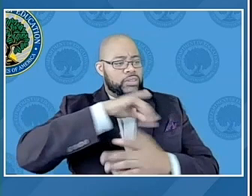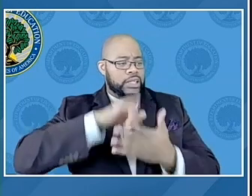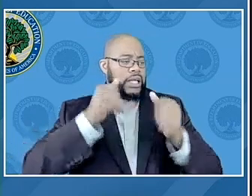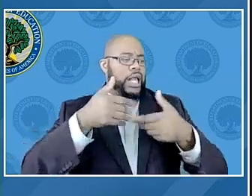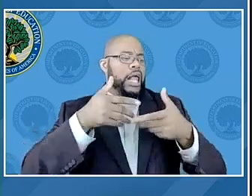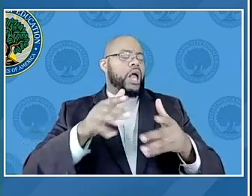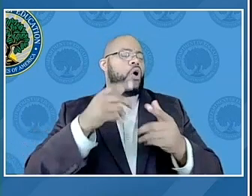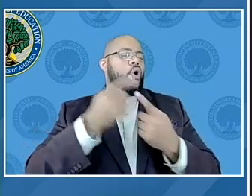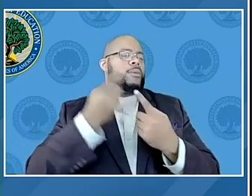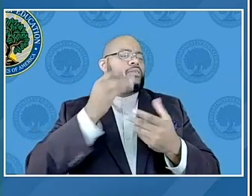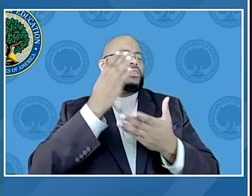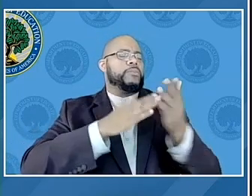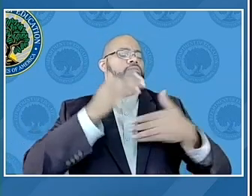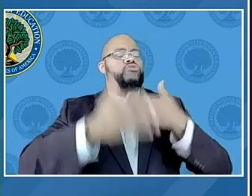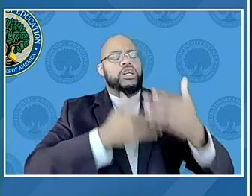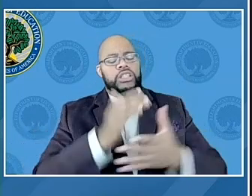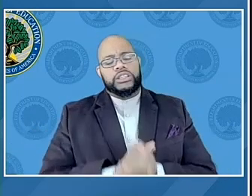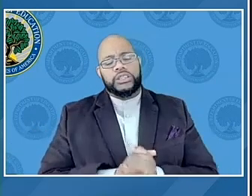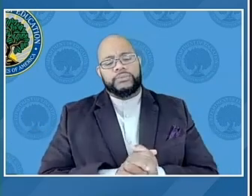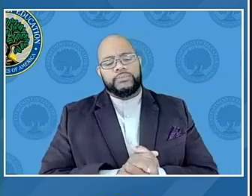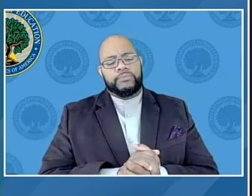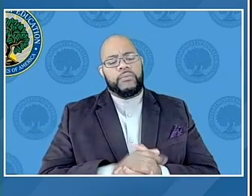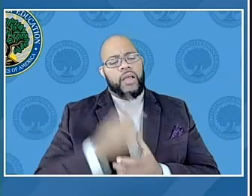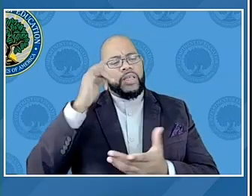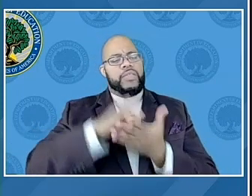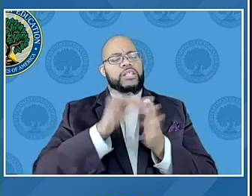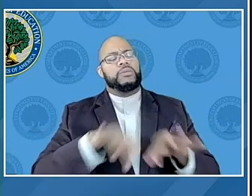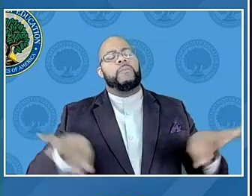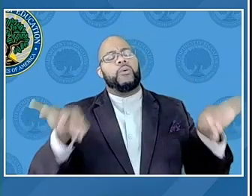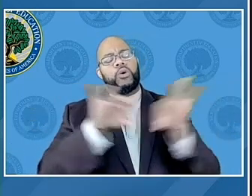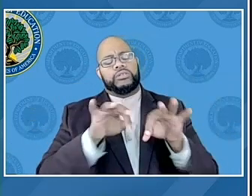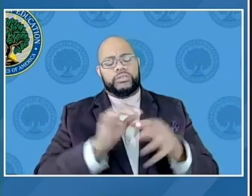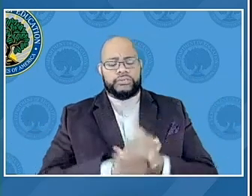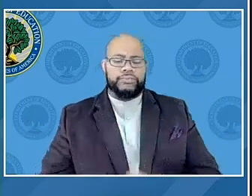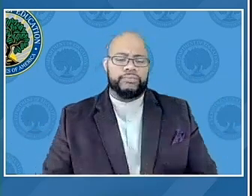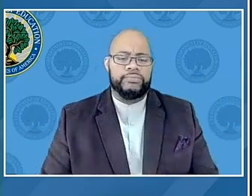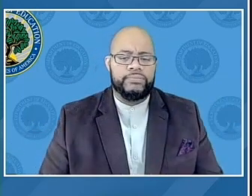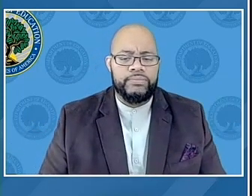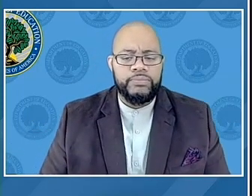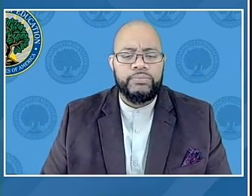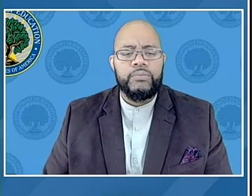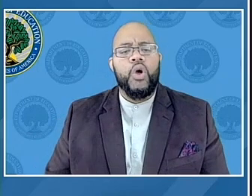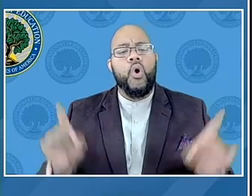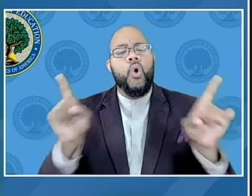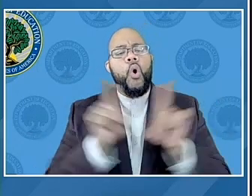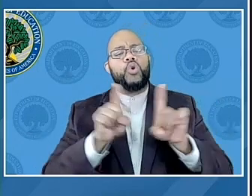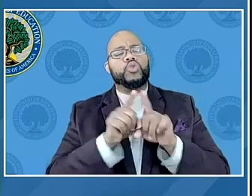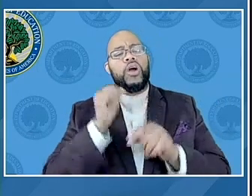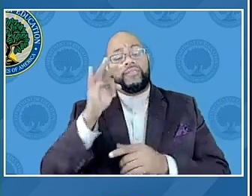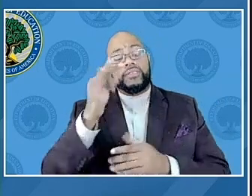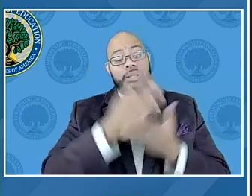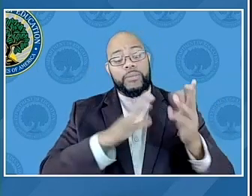these processes, I think, will be critical. I also want to note that a few of the issues that other negotiators have